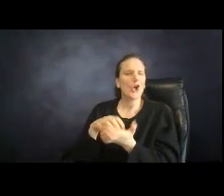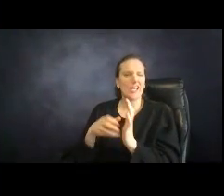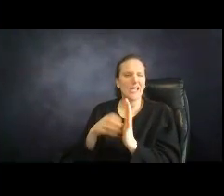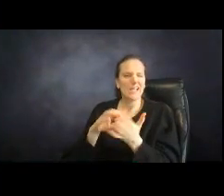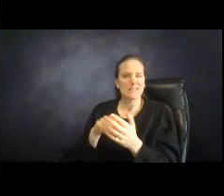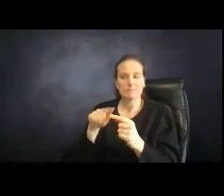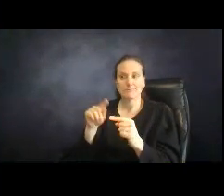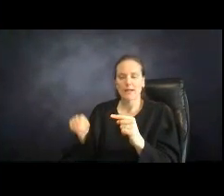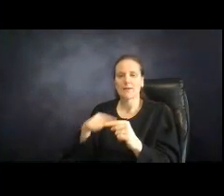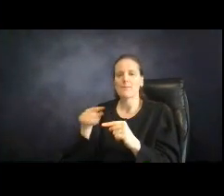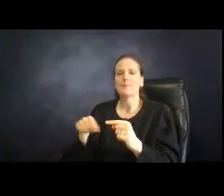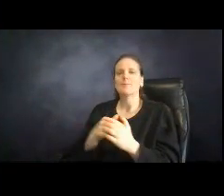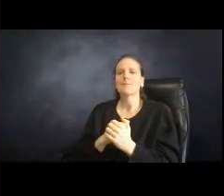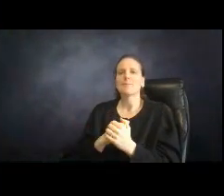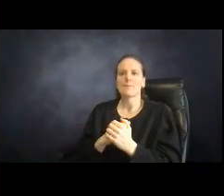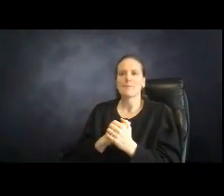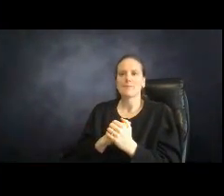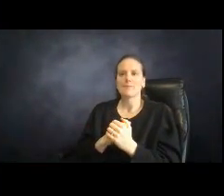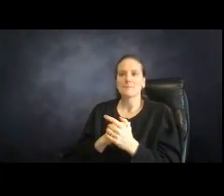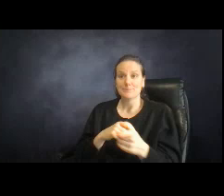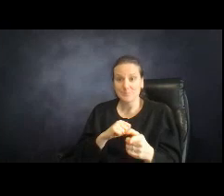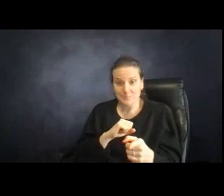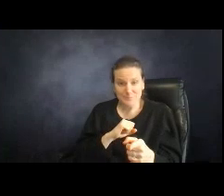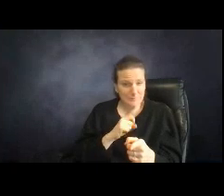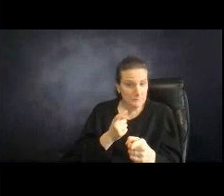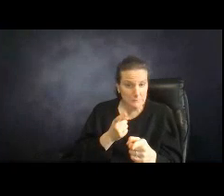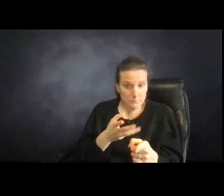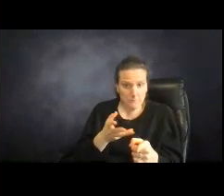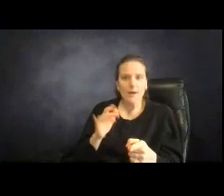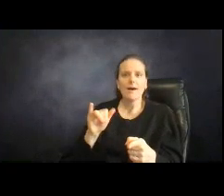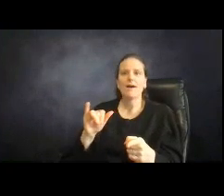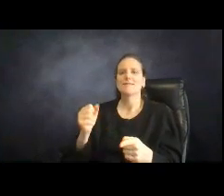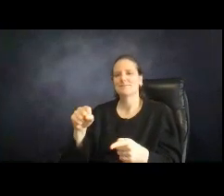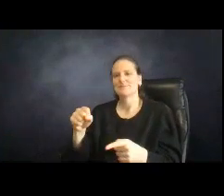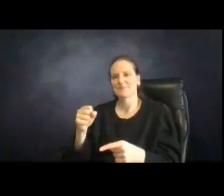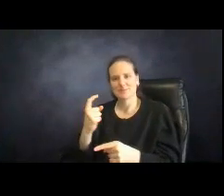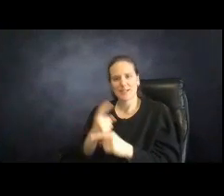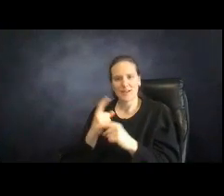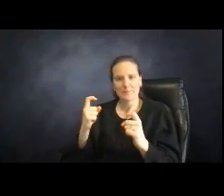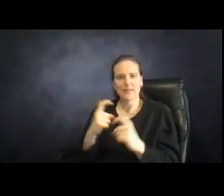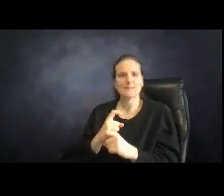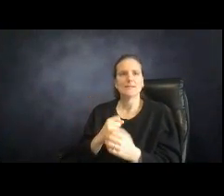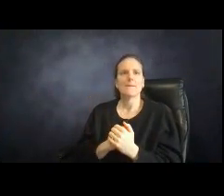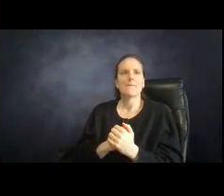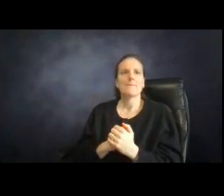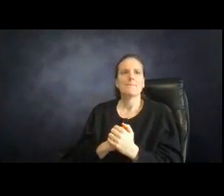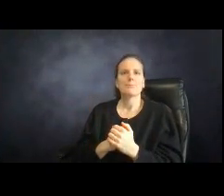So it's complicated. Yeah, it's complicated. So this is just a review of what I, I just said